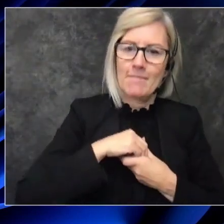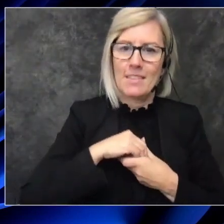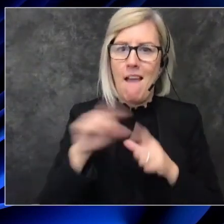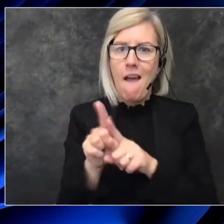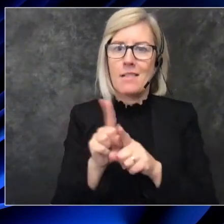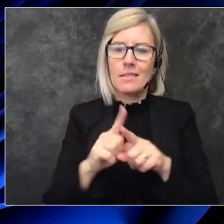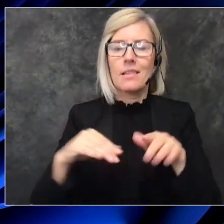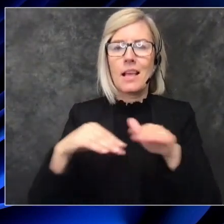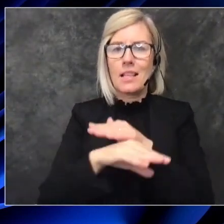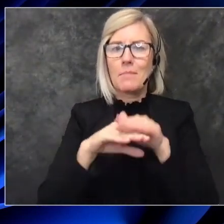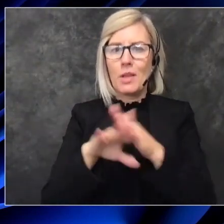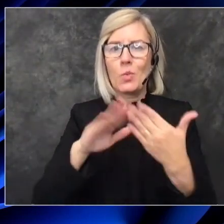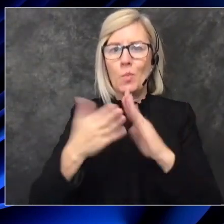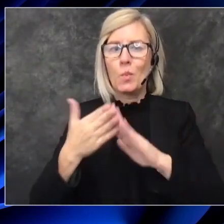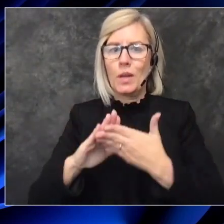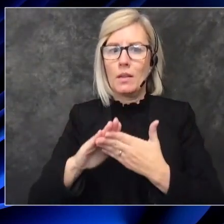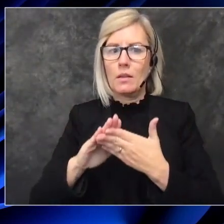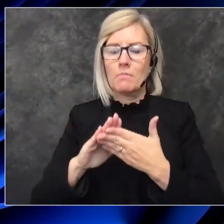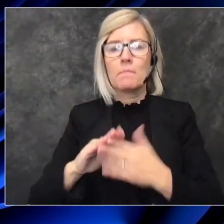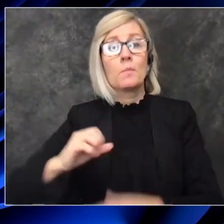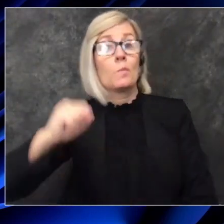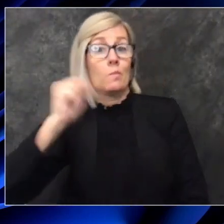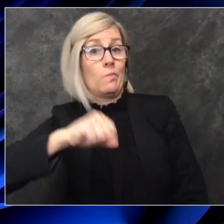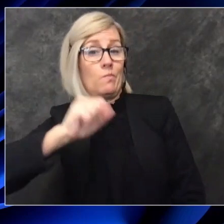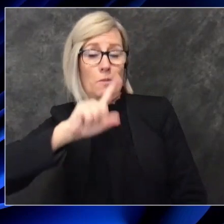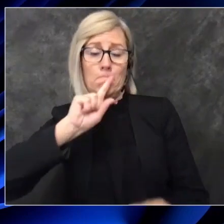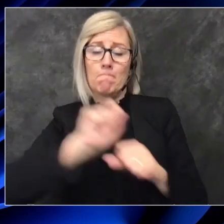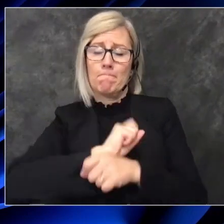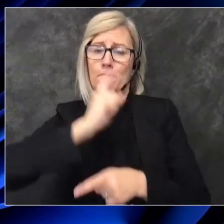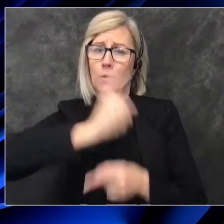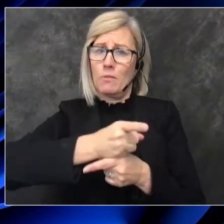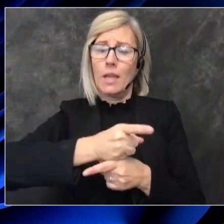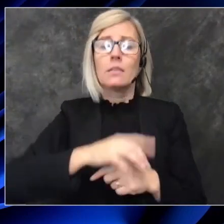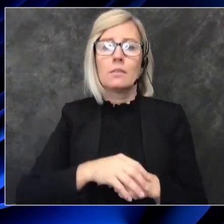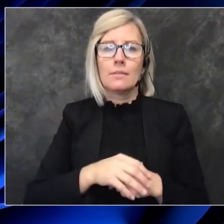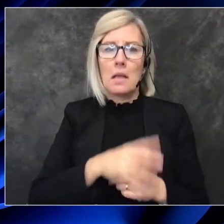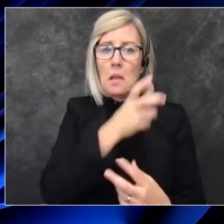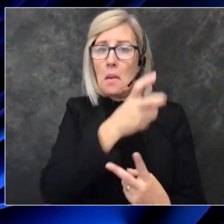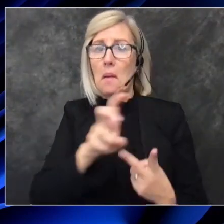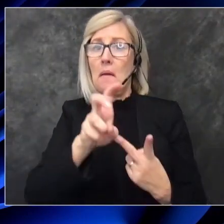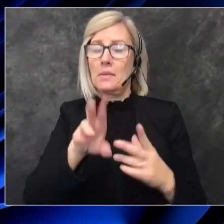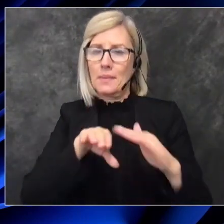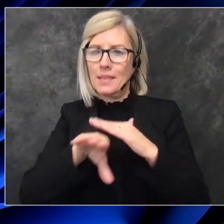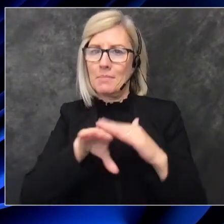Yeah, absolutely. And it's a. It's a great way to segue to accessibility. And for me like.